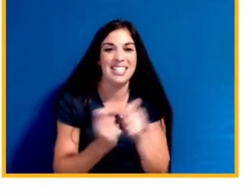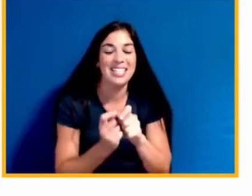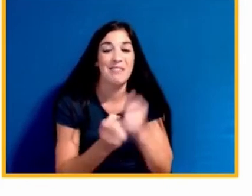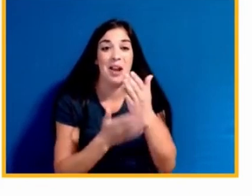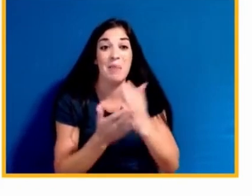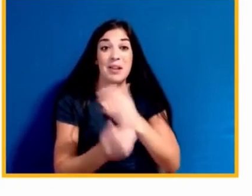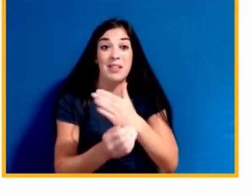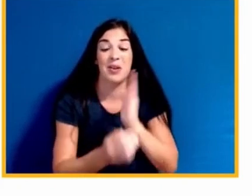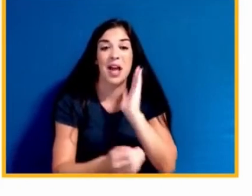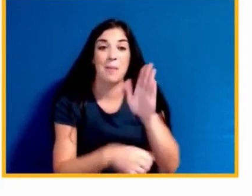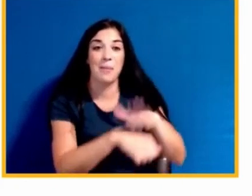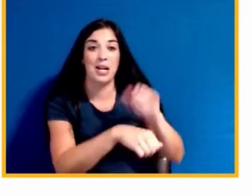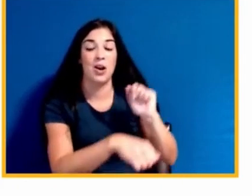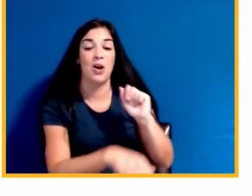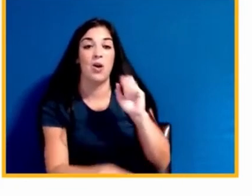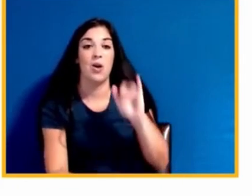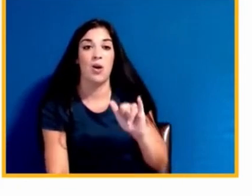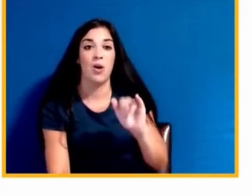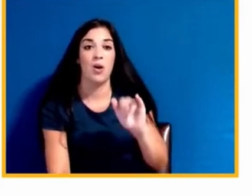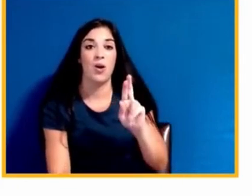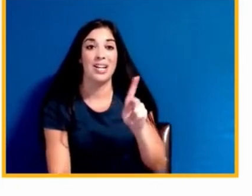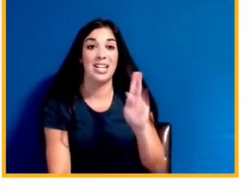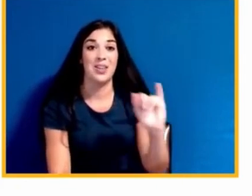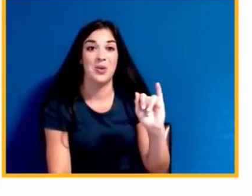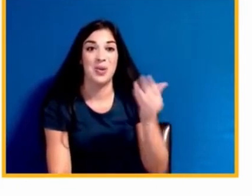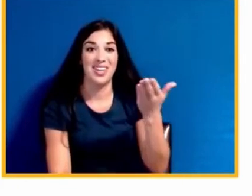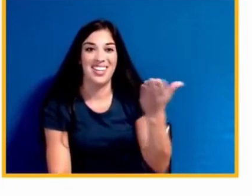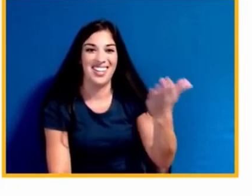so I'm going to call on Yuki Bun, who is sitting all the way over there